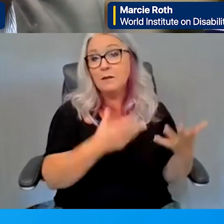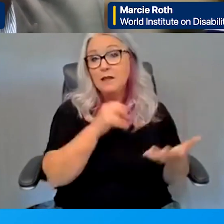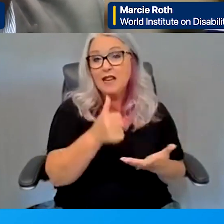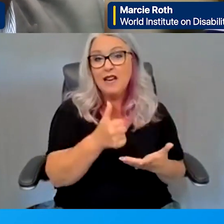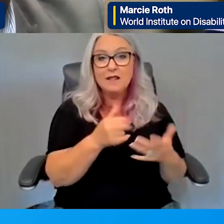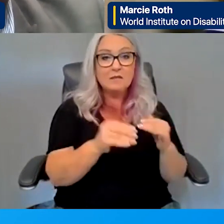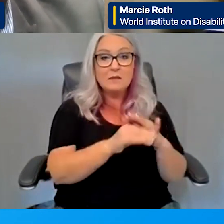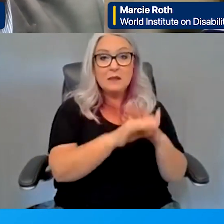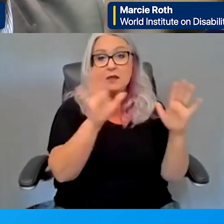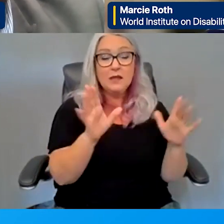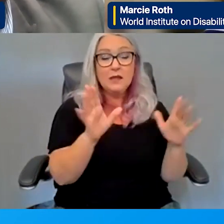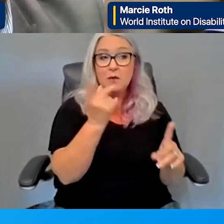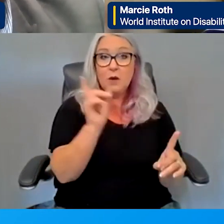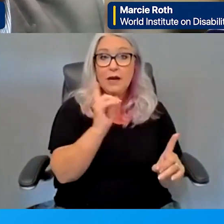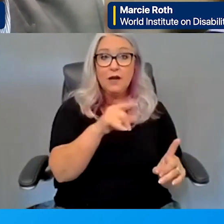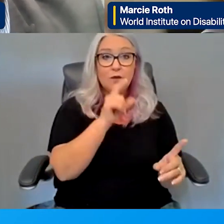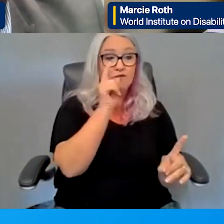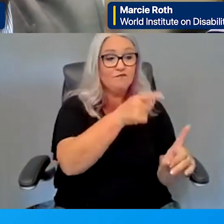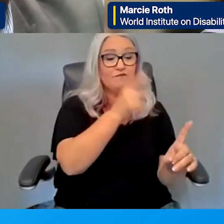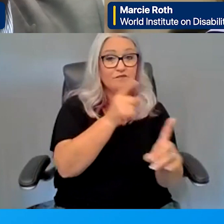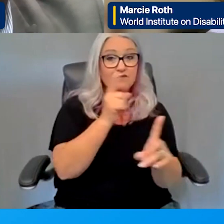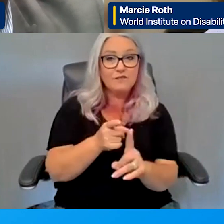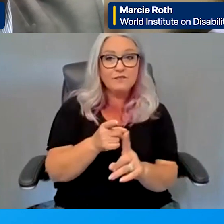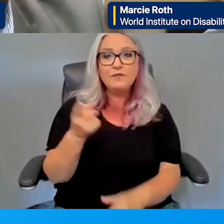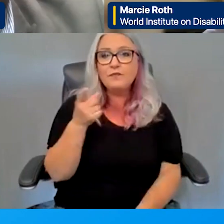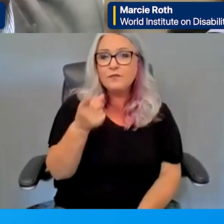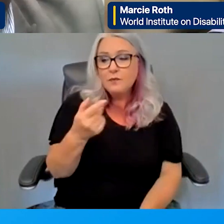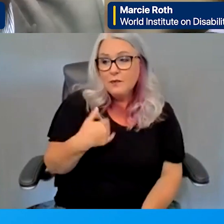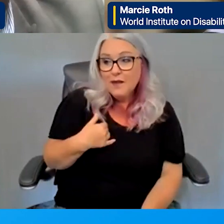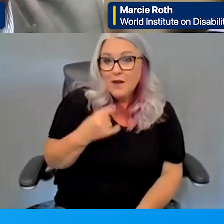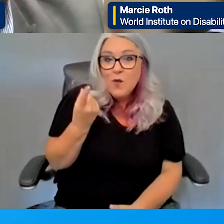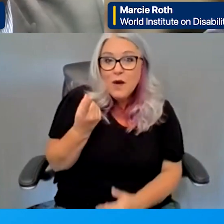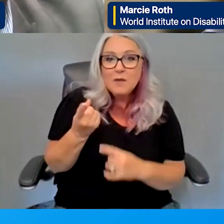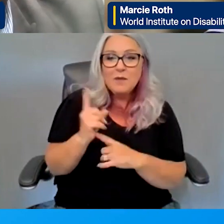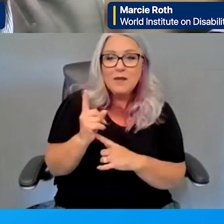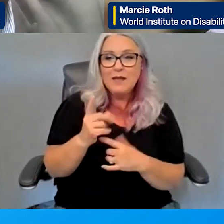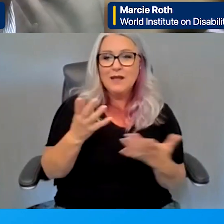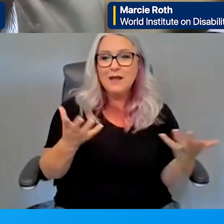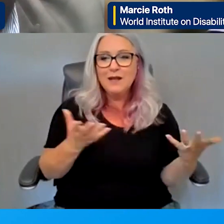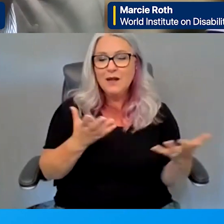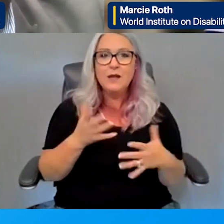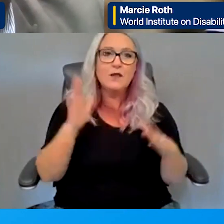get spent and not clearly where they need to whether spent at.